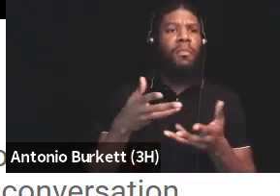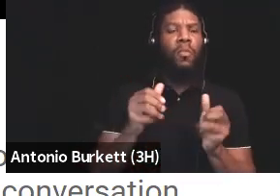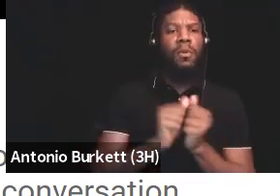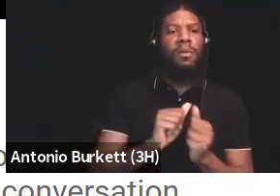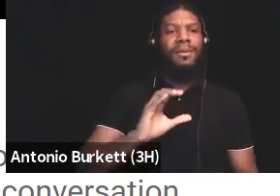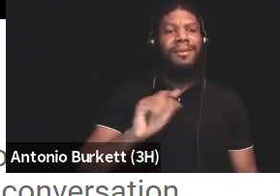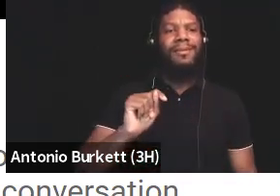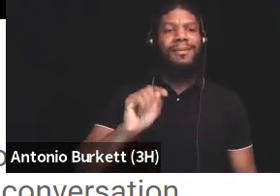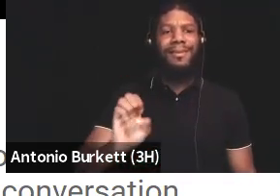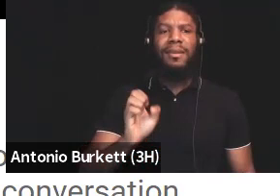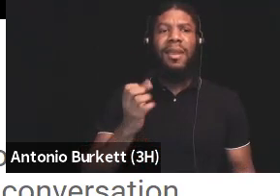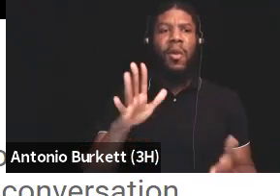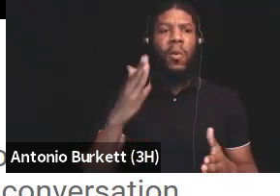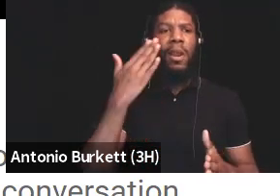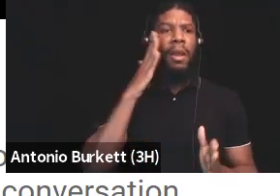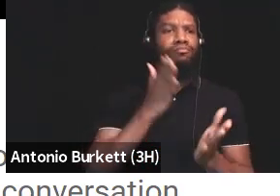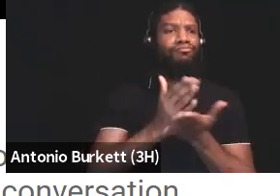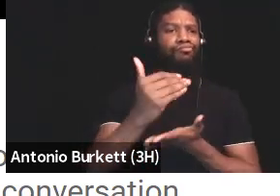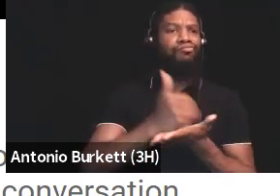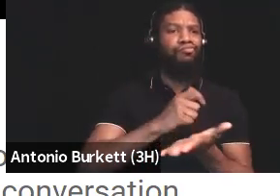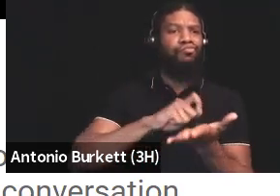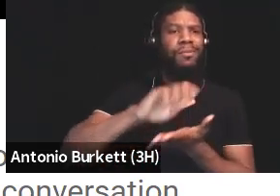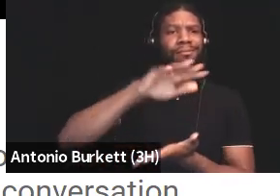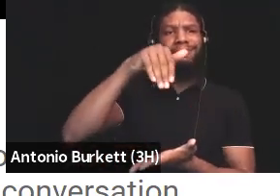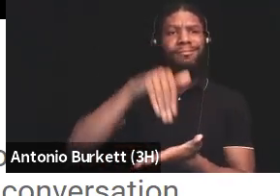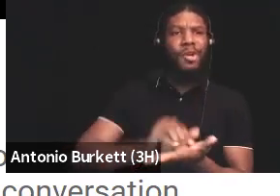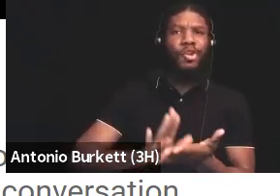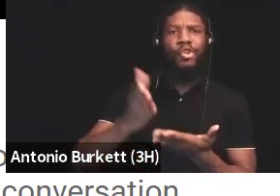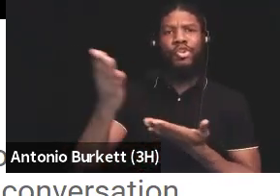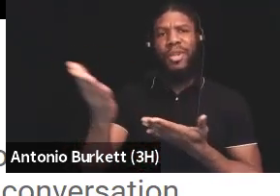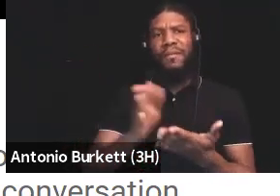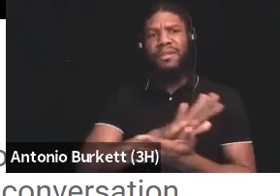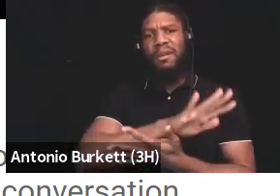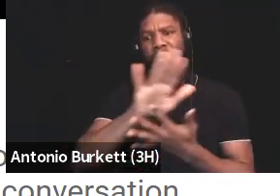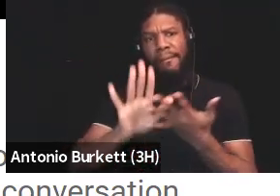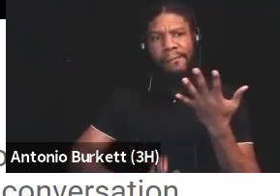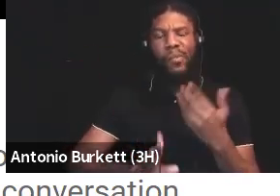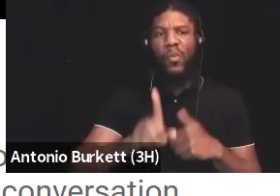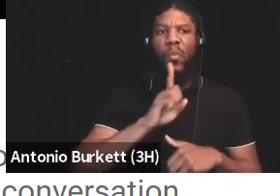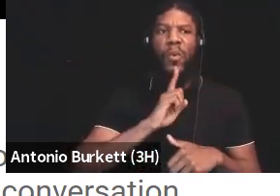knows about the writing center and the services. And it's just that that's a really nice space for